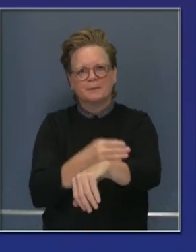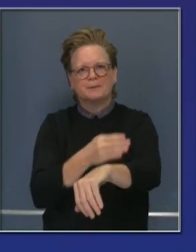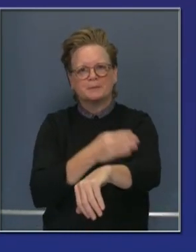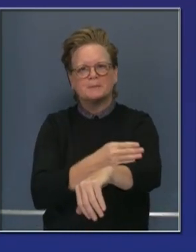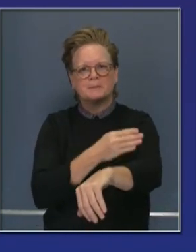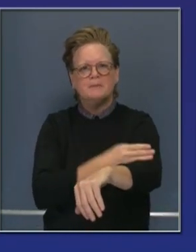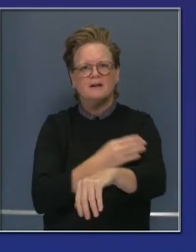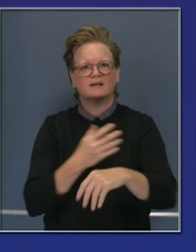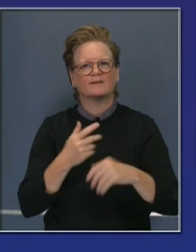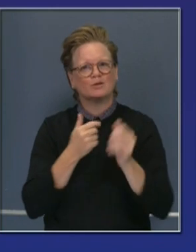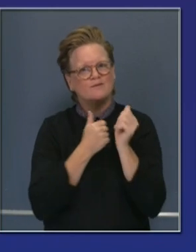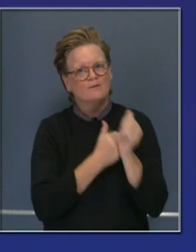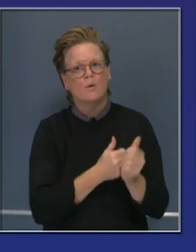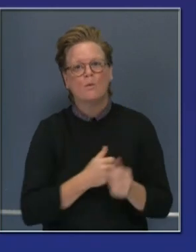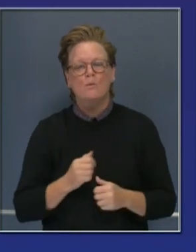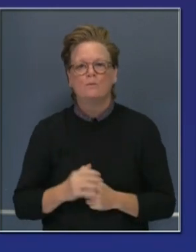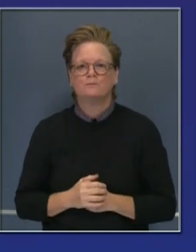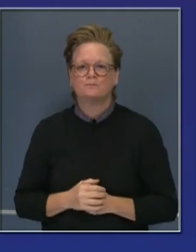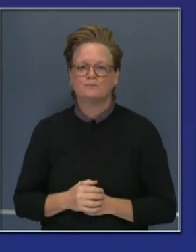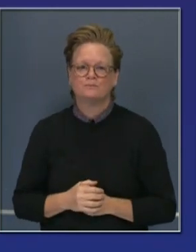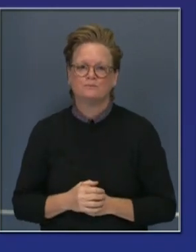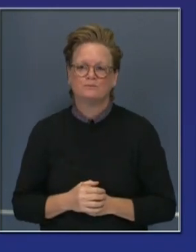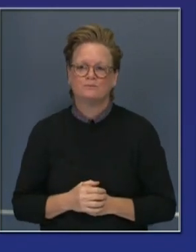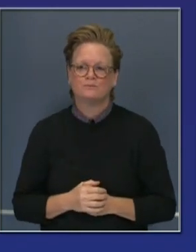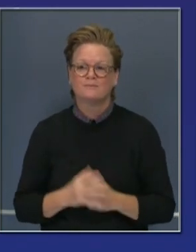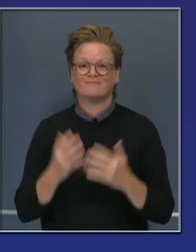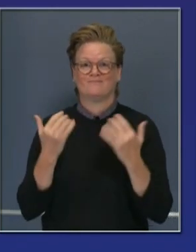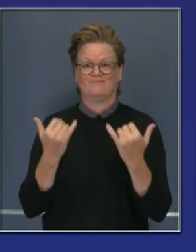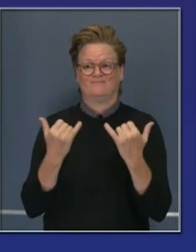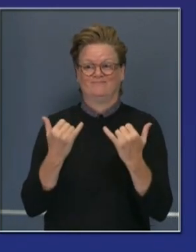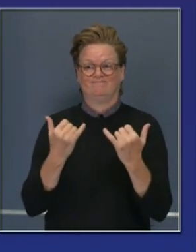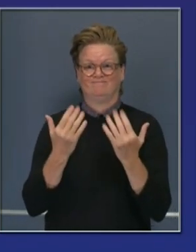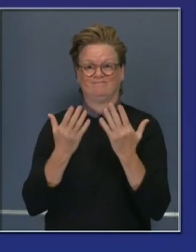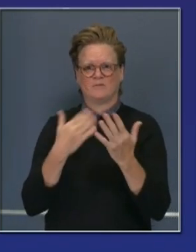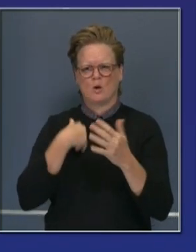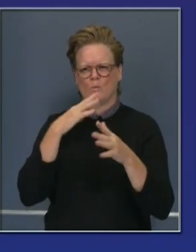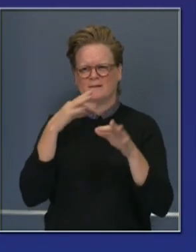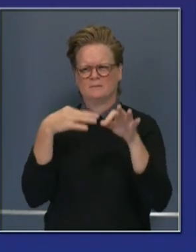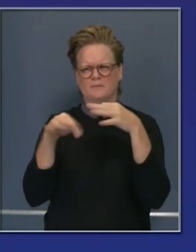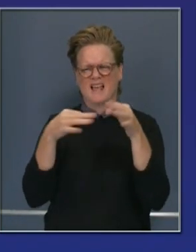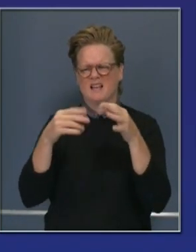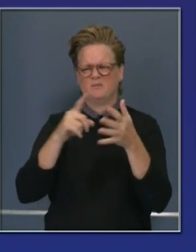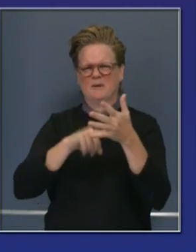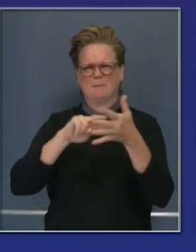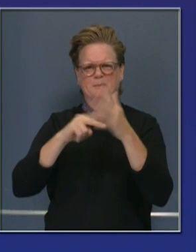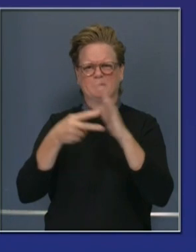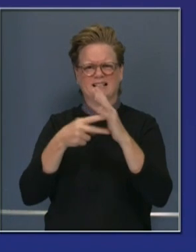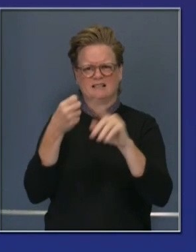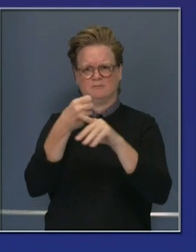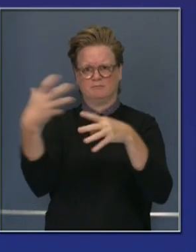STATEWIDE, BEING STRINGENT, AND BEING SLOW. I WANT TO TAKE A MOMENT BEFORE I GO WITH THROUGH THIS EXAMPLE